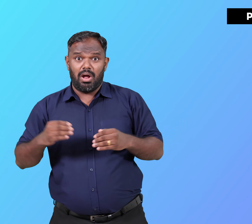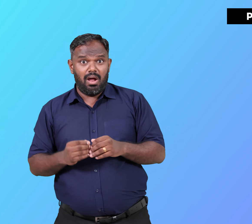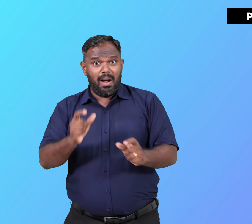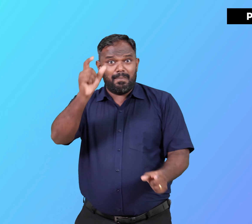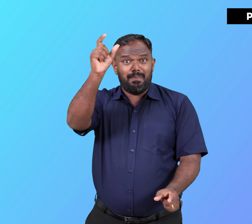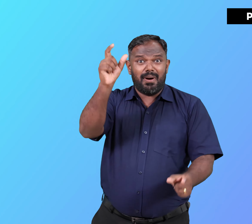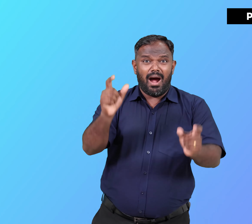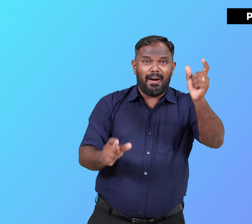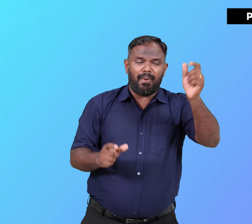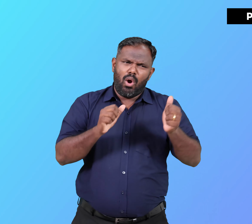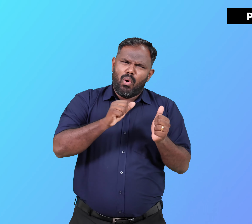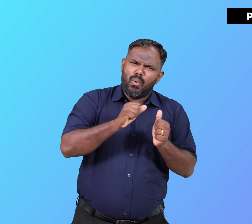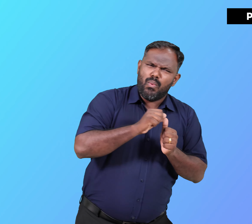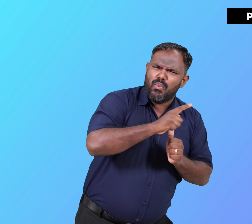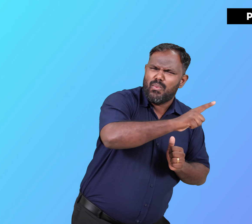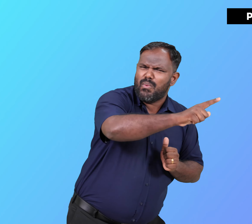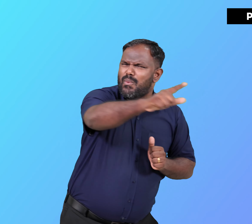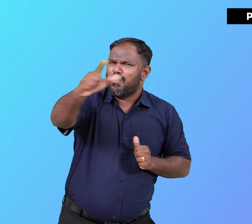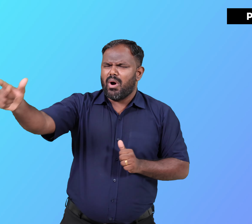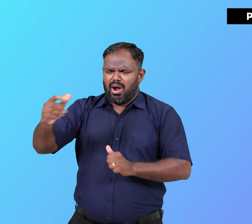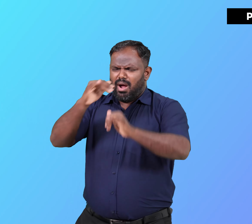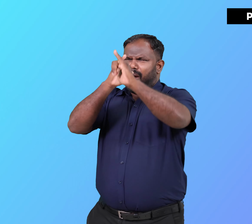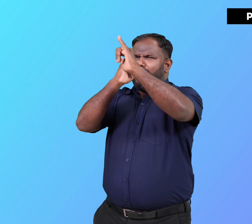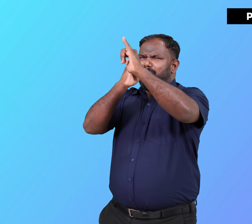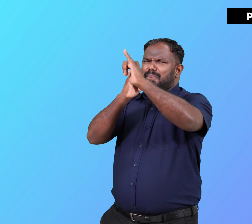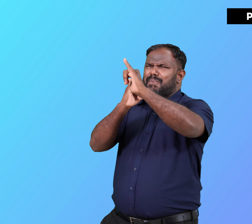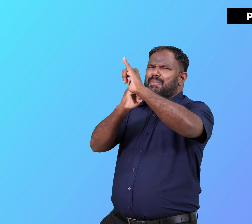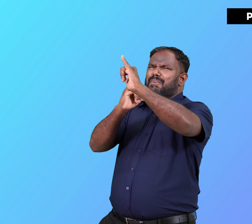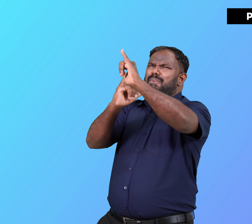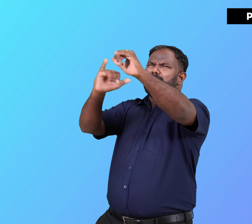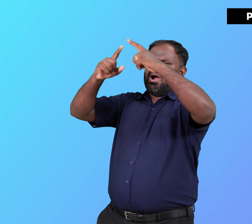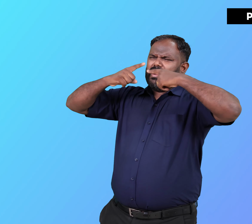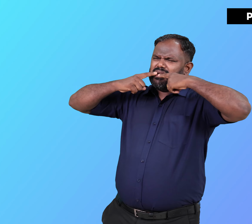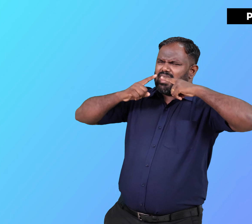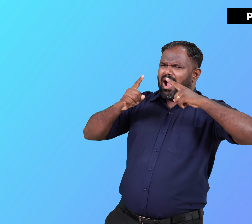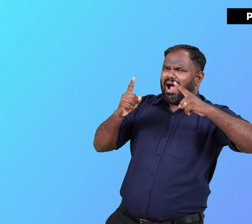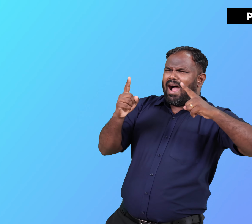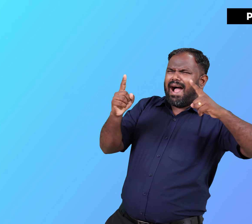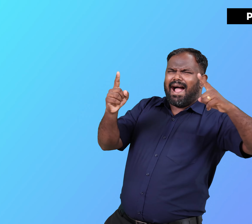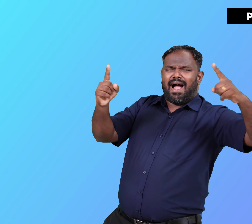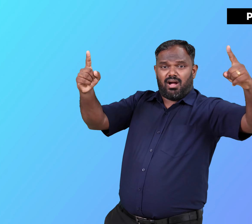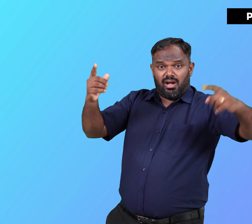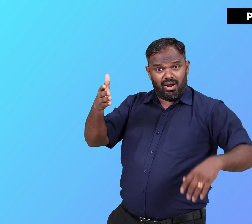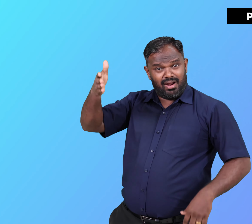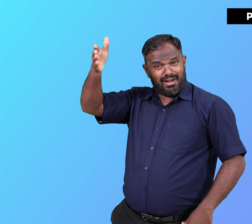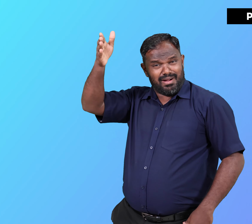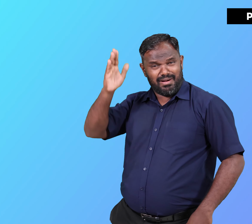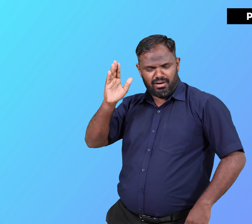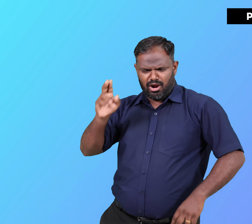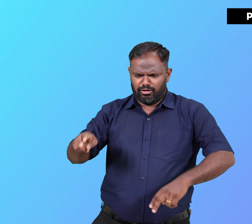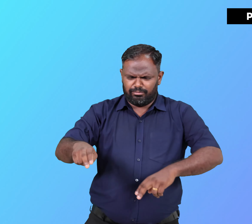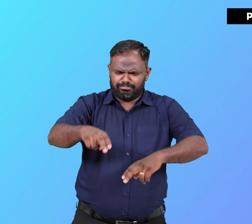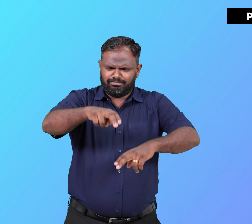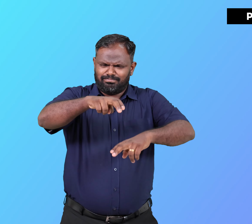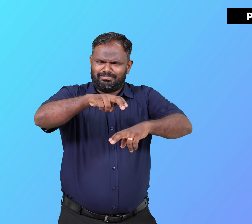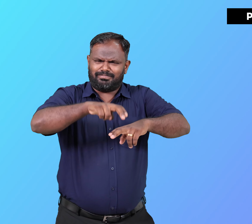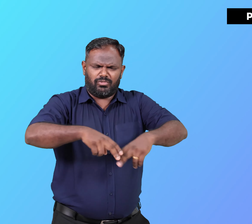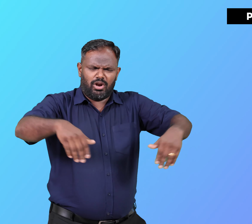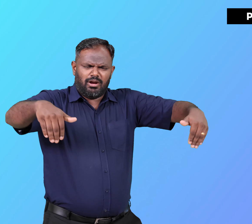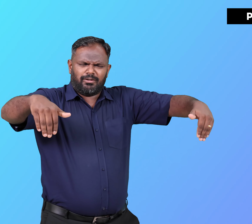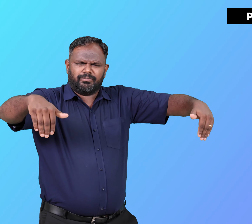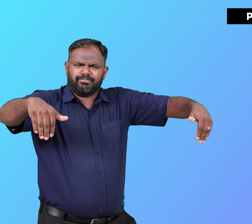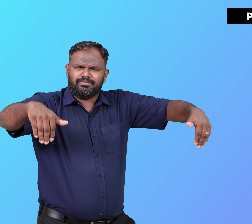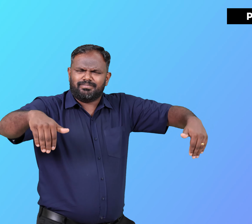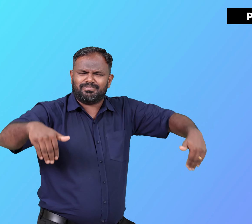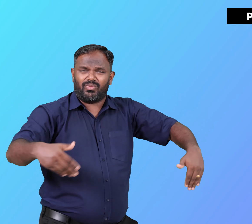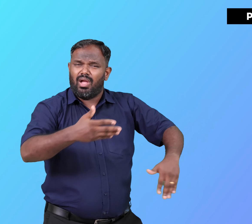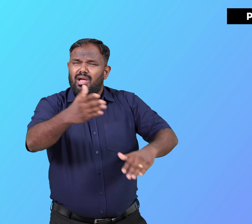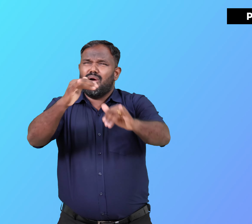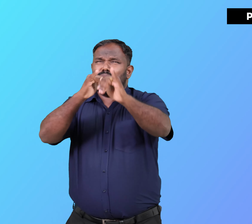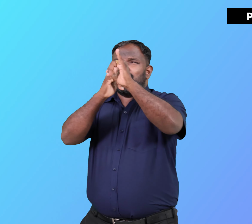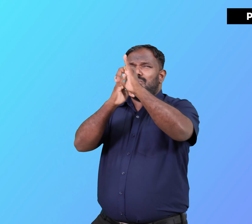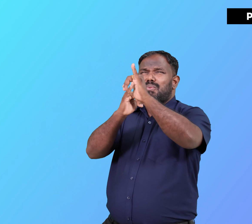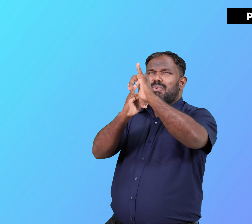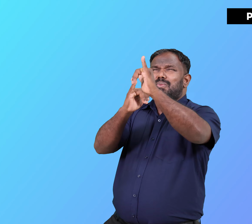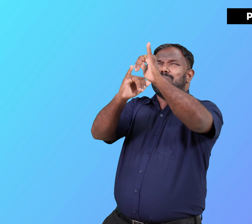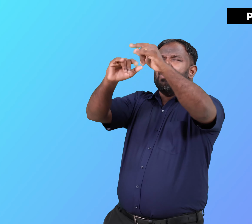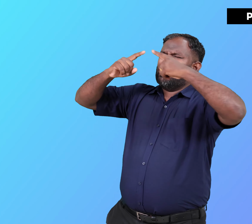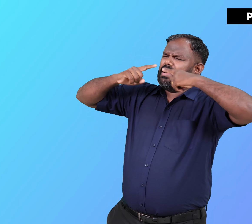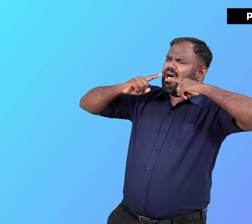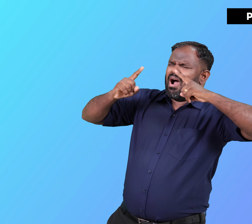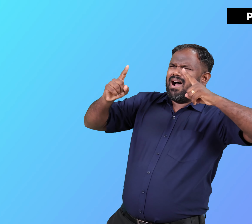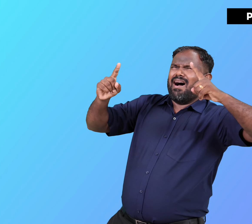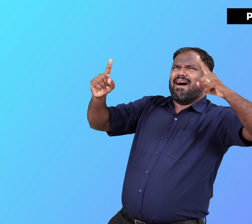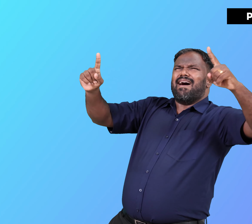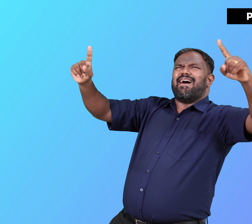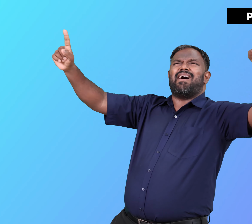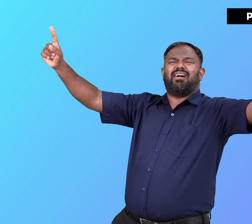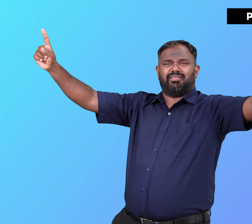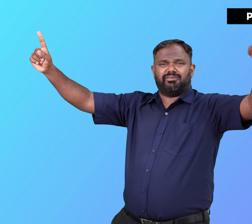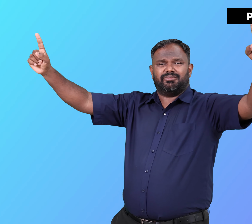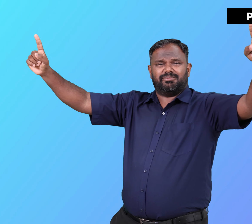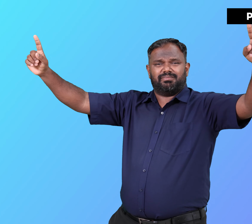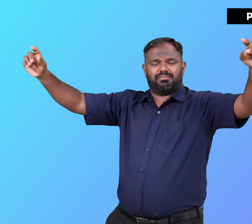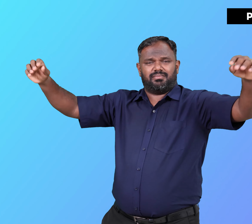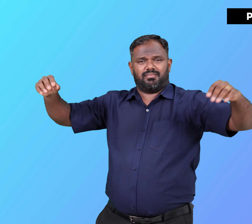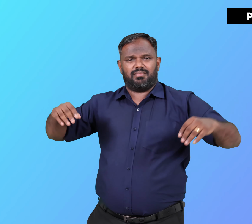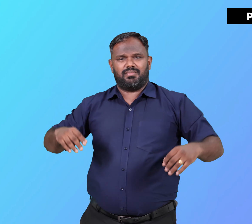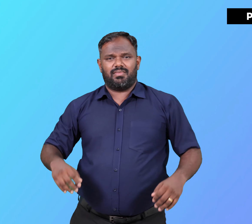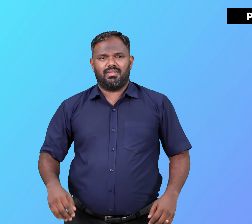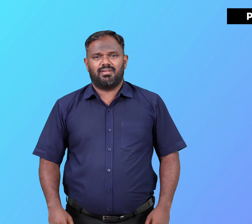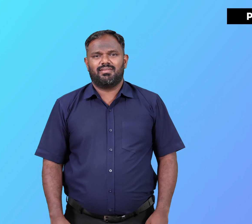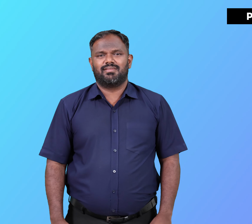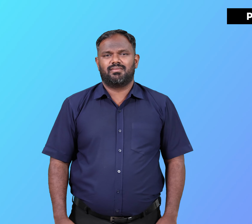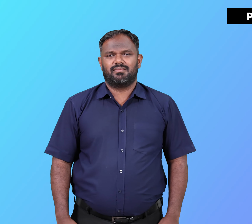The LORD God has gone up to his throne at the sound of the trumpet and horn.